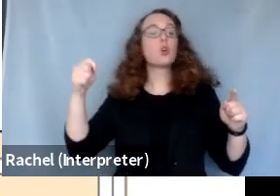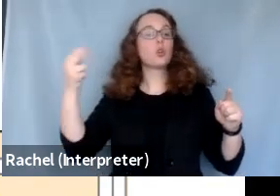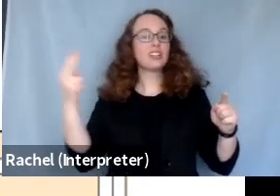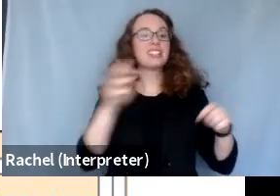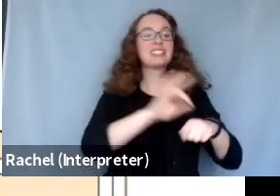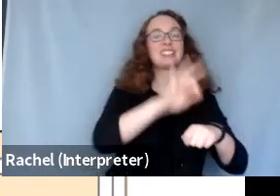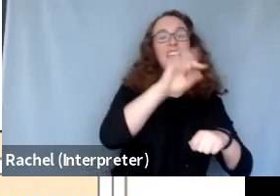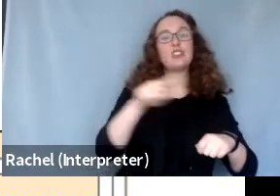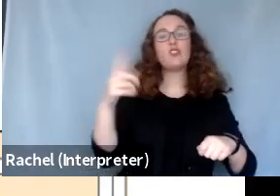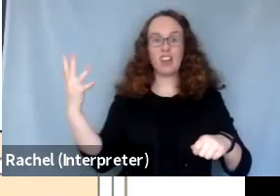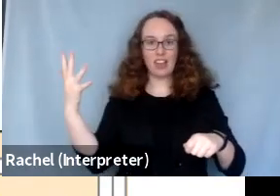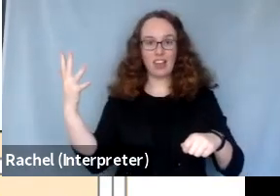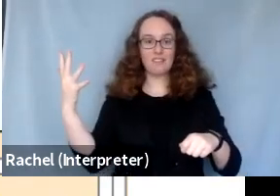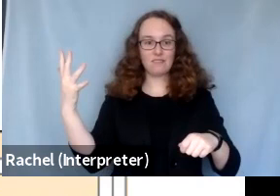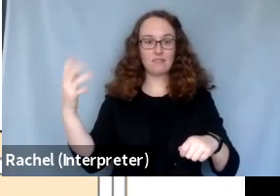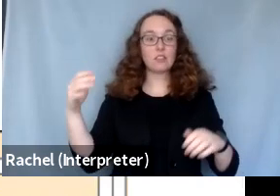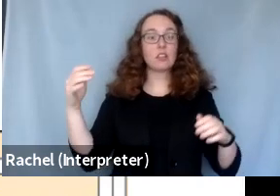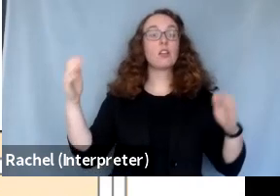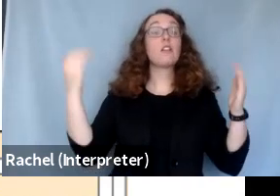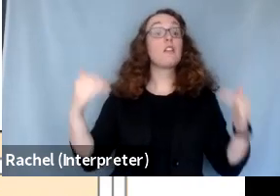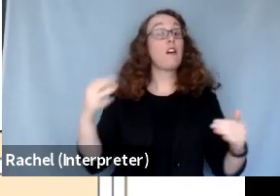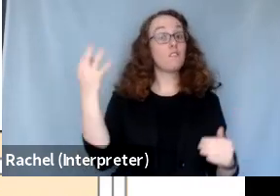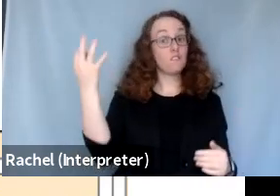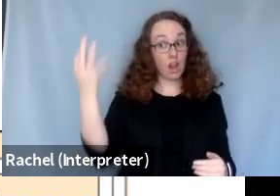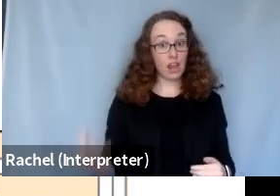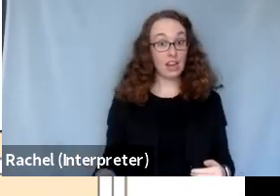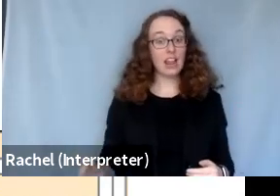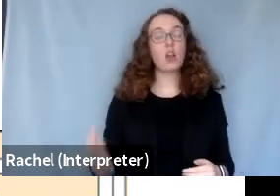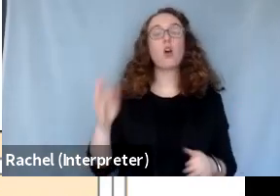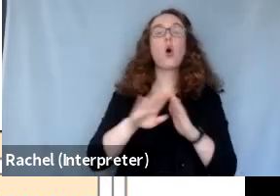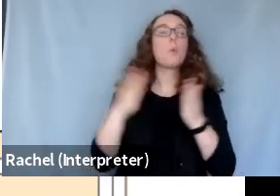on Friday, and excuse this we're going to open a little earlier guys.